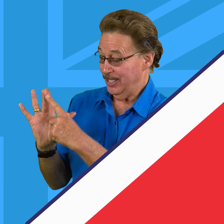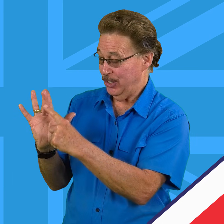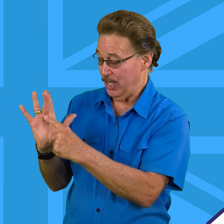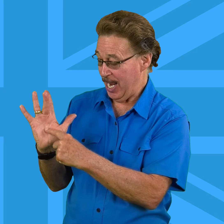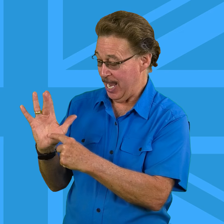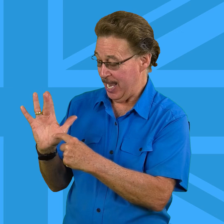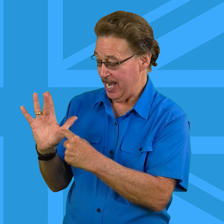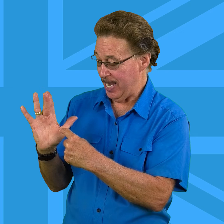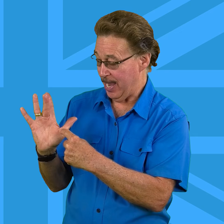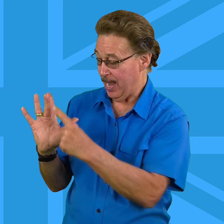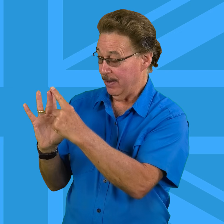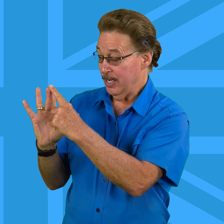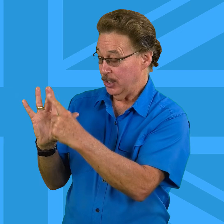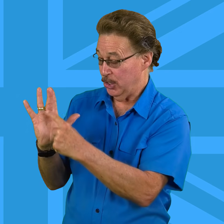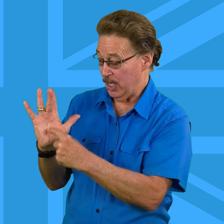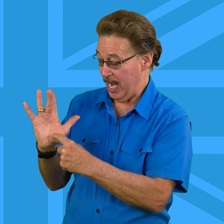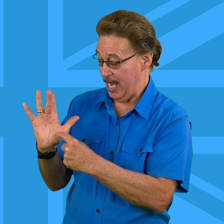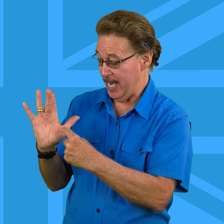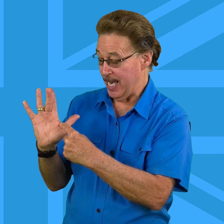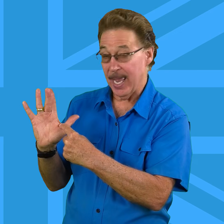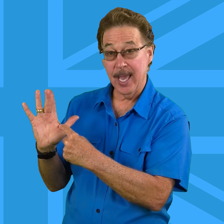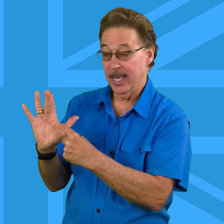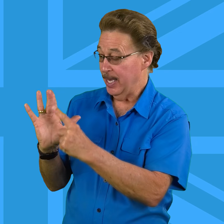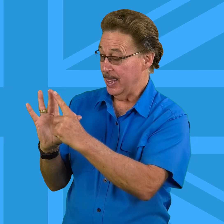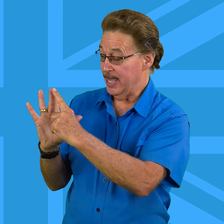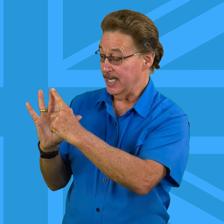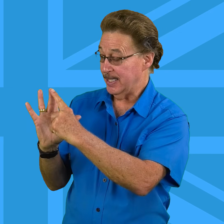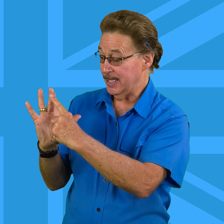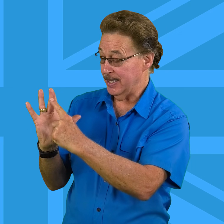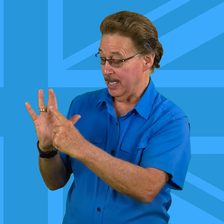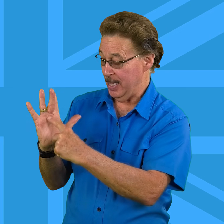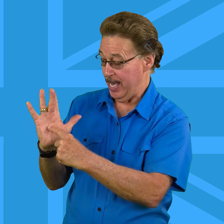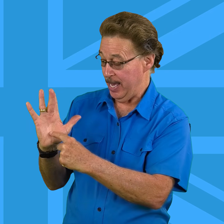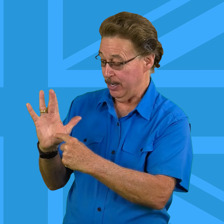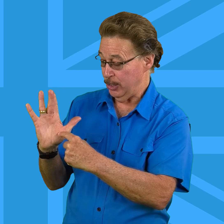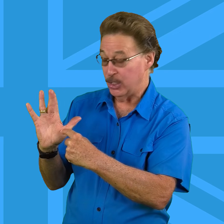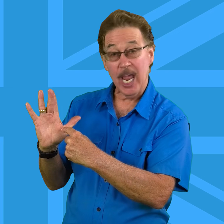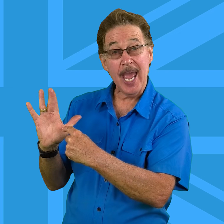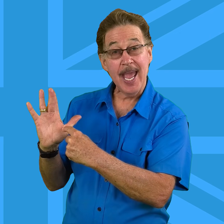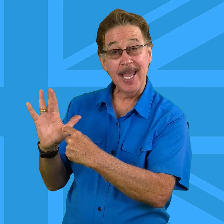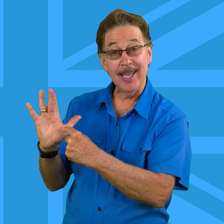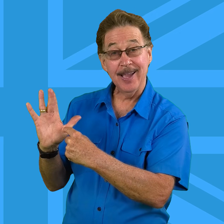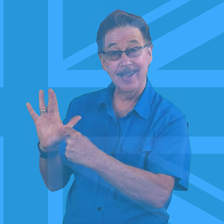J, j, this is the letter j